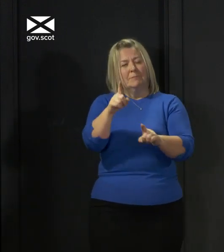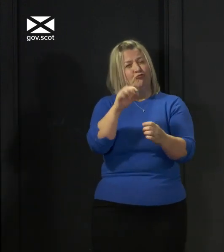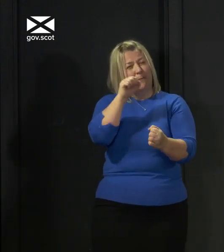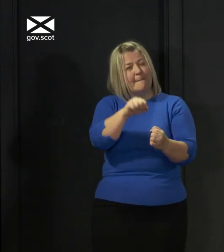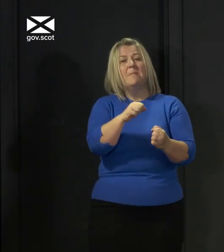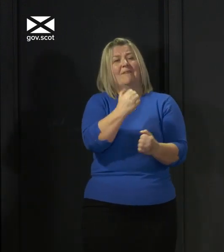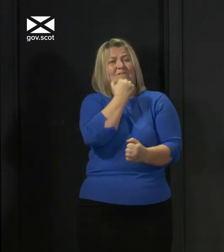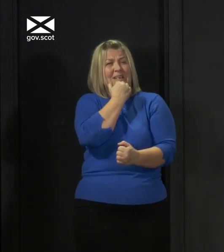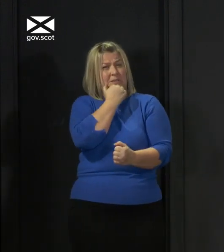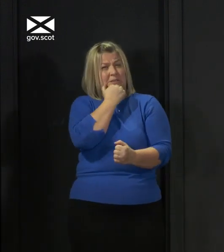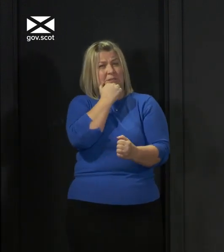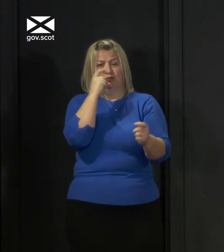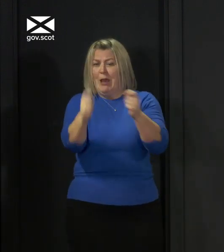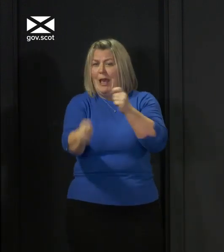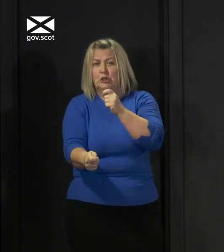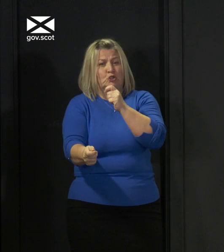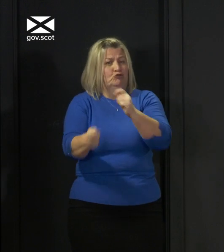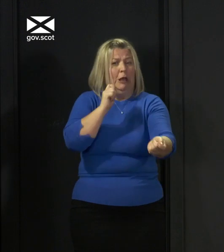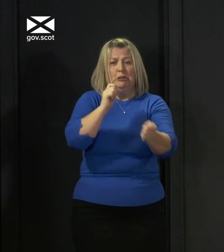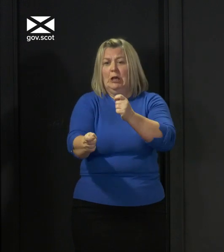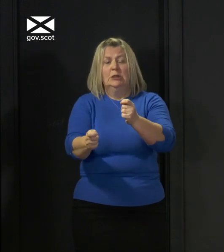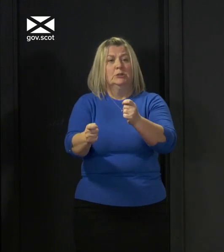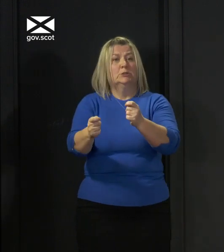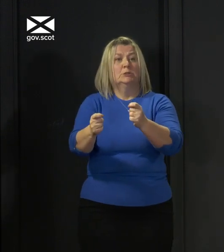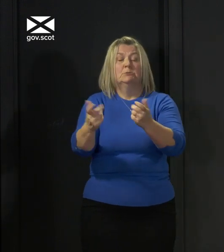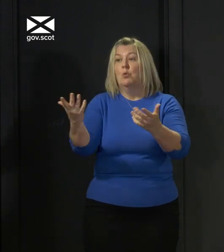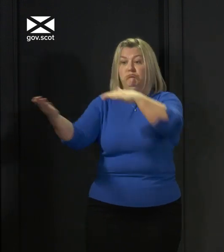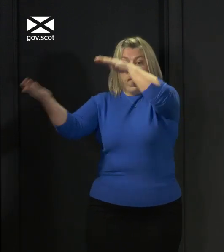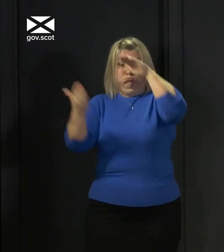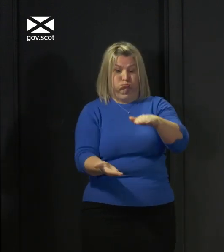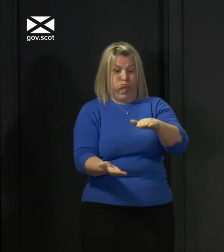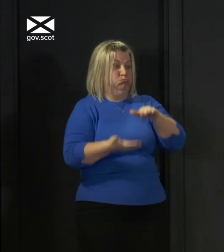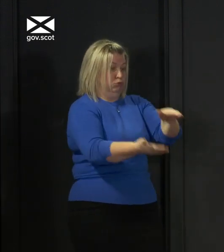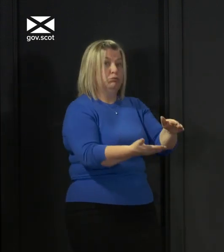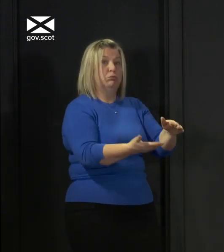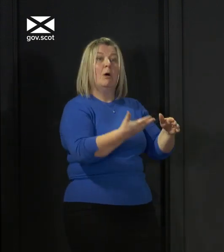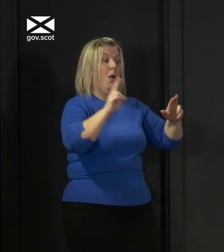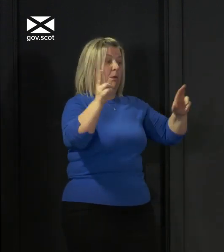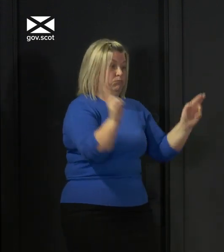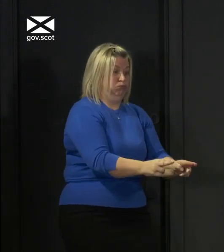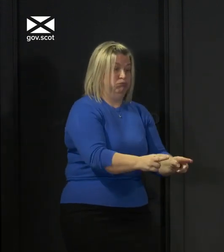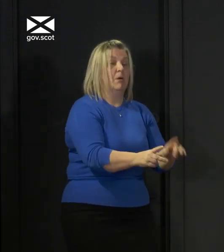changing as we use stock replenish stock so the figures are important but